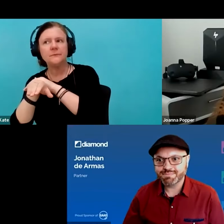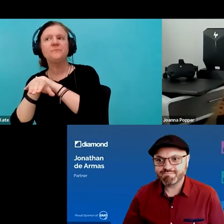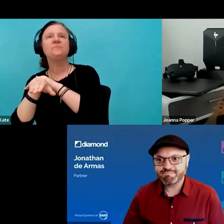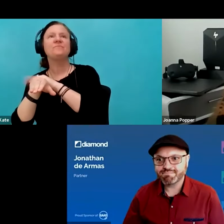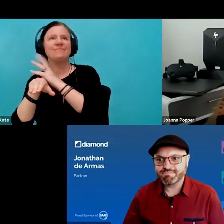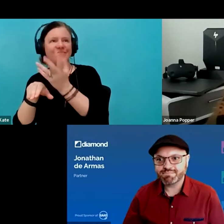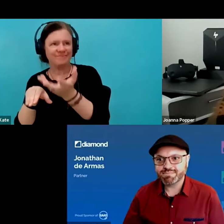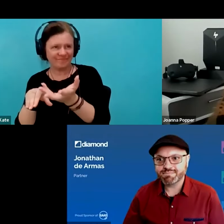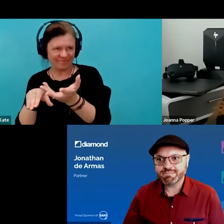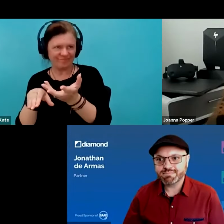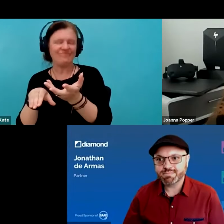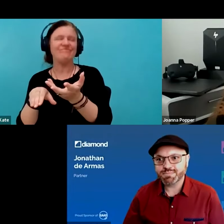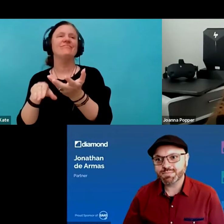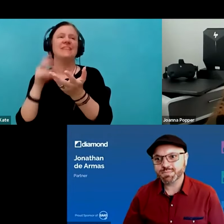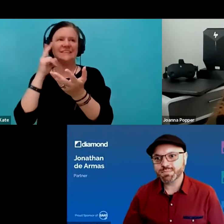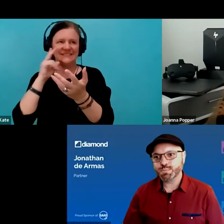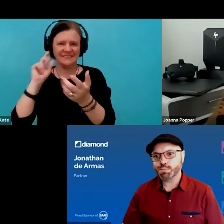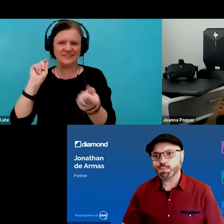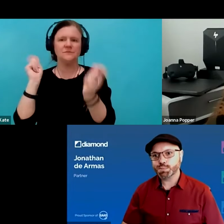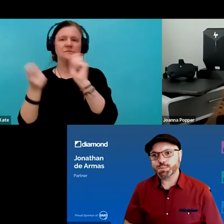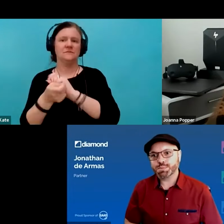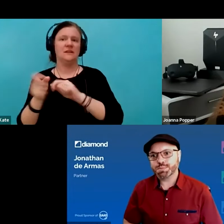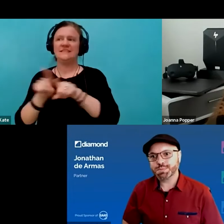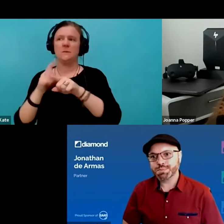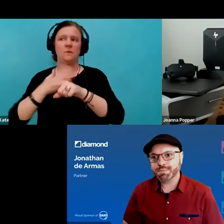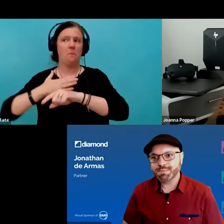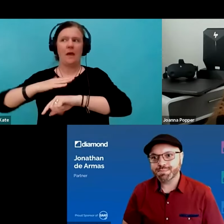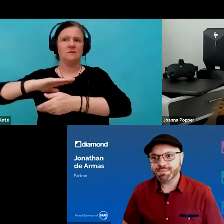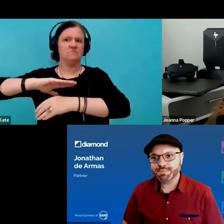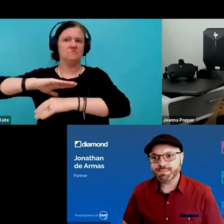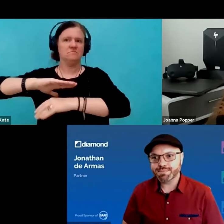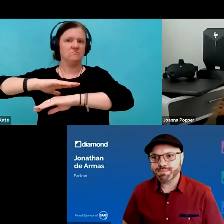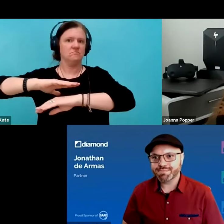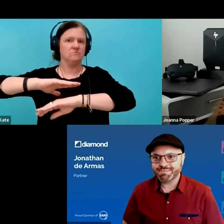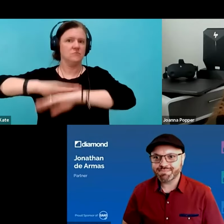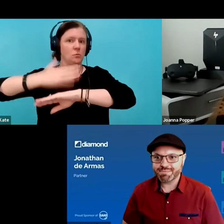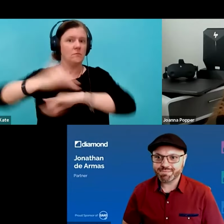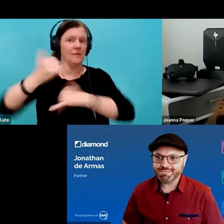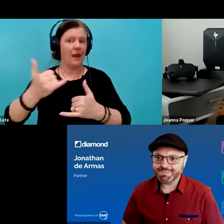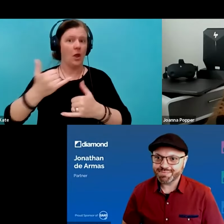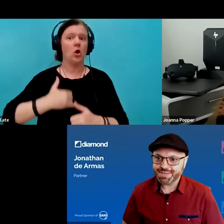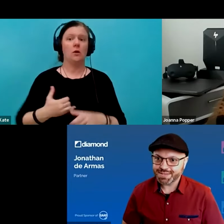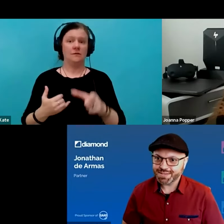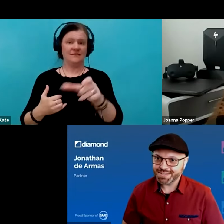paradigm, similar to how I'm operating my desktop right now. Chadwick Turner: This will be the computer if you can see it through the